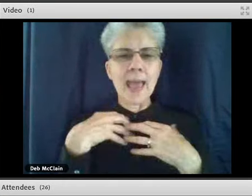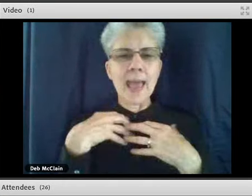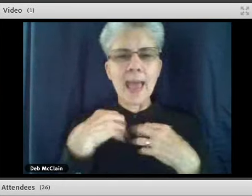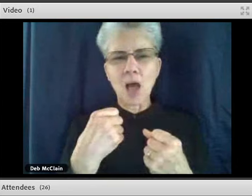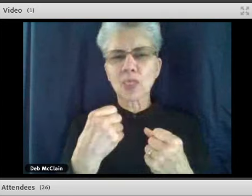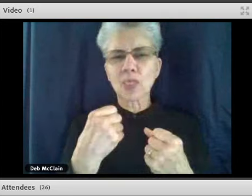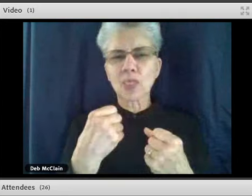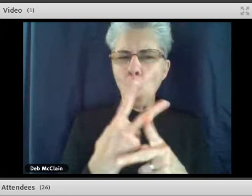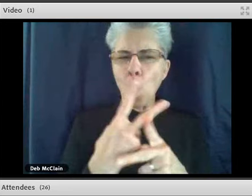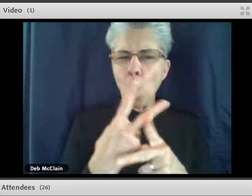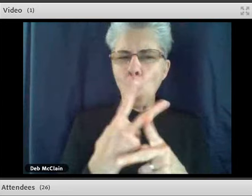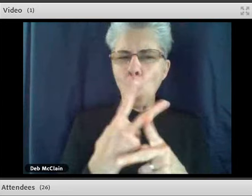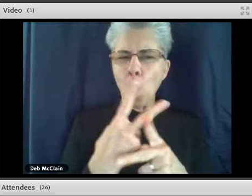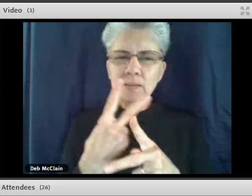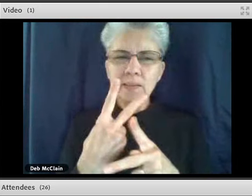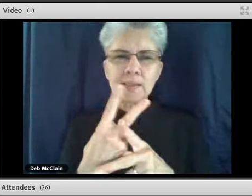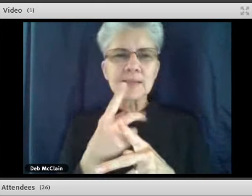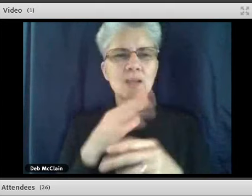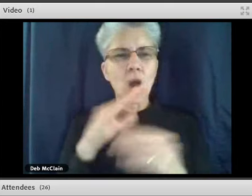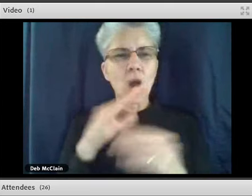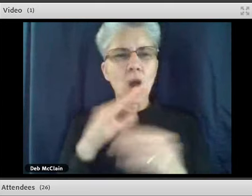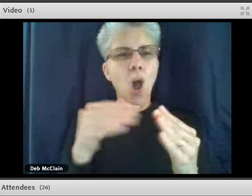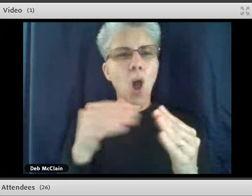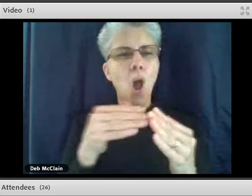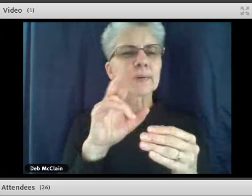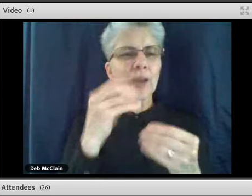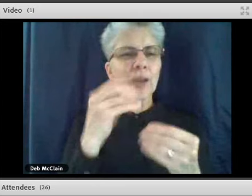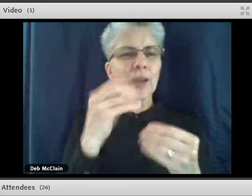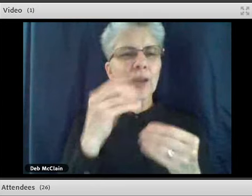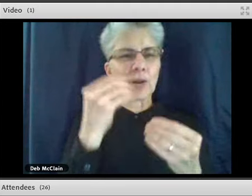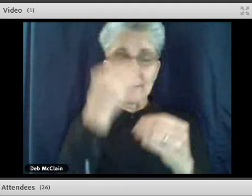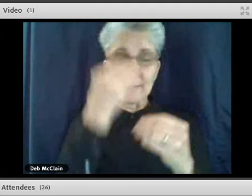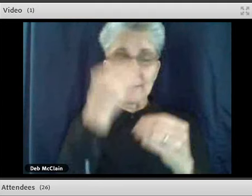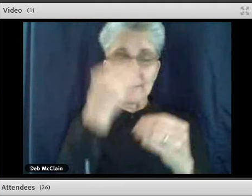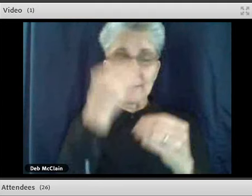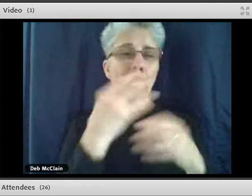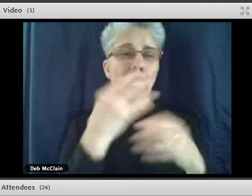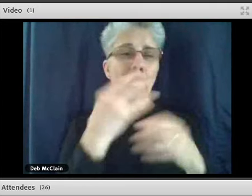nursing, psychology, health and wellness. These are all ways that you're caregivers